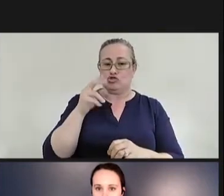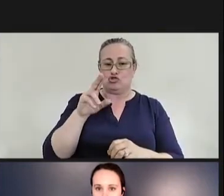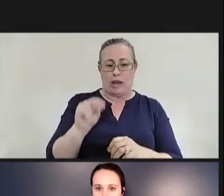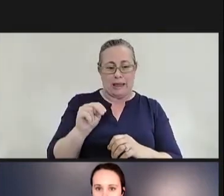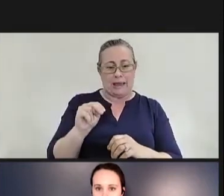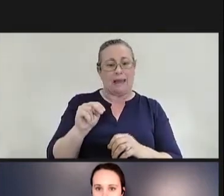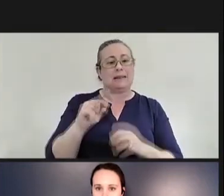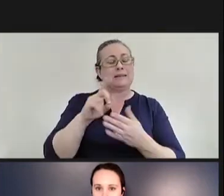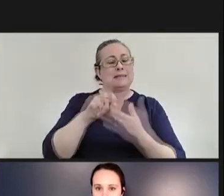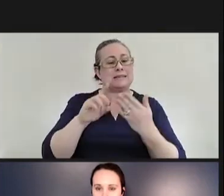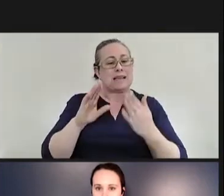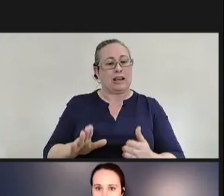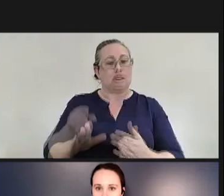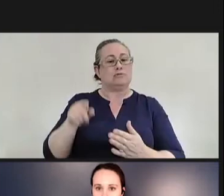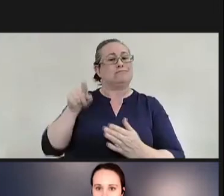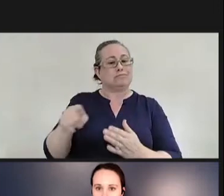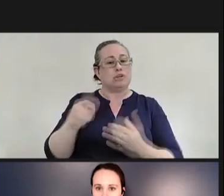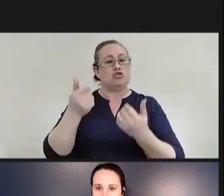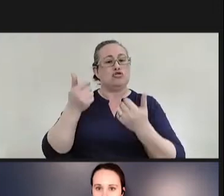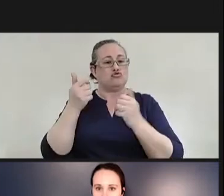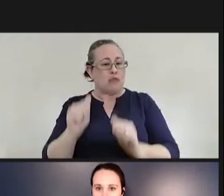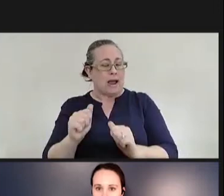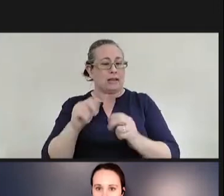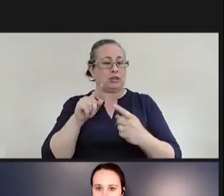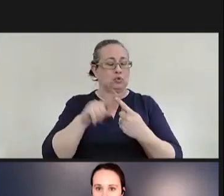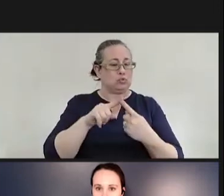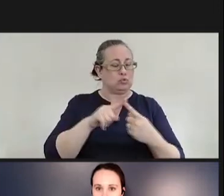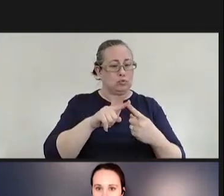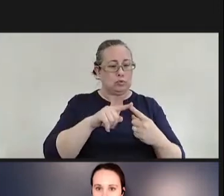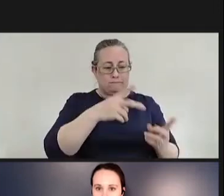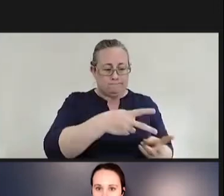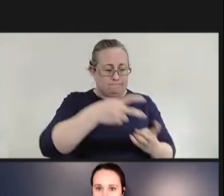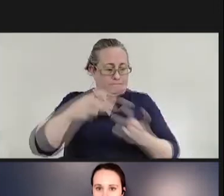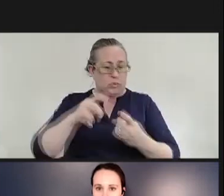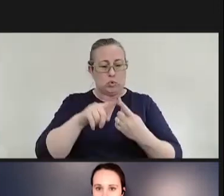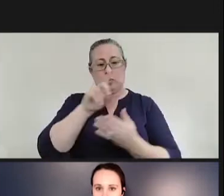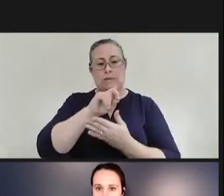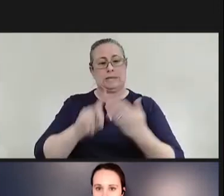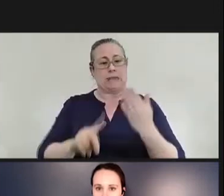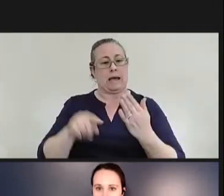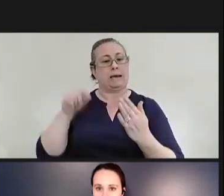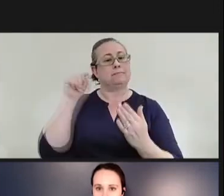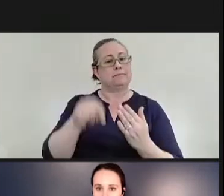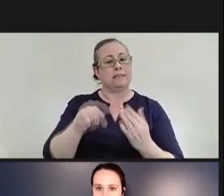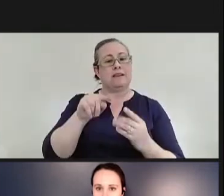Sapphire or Peter Kwan would use to rationally design variants. So we're teaching them how to